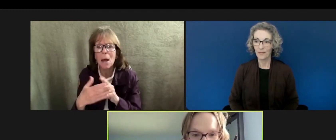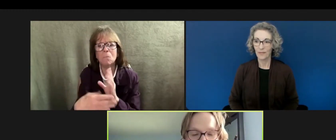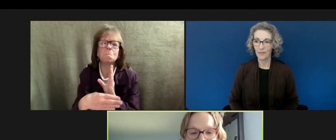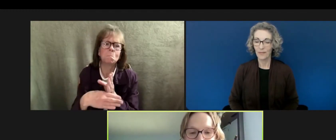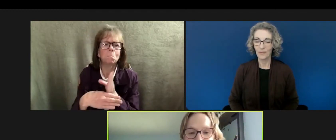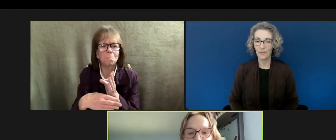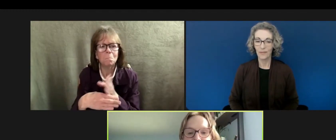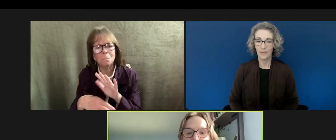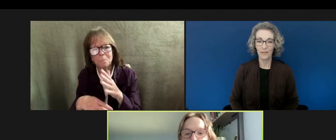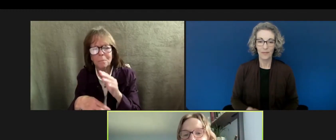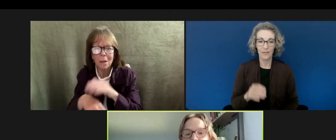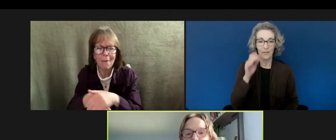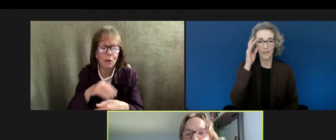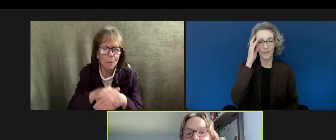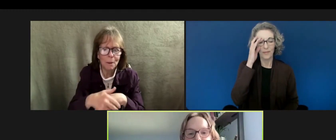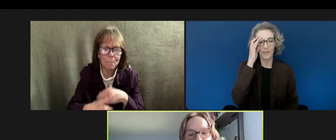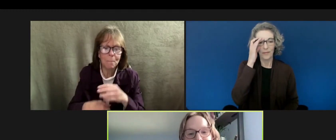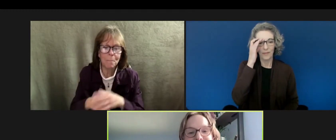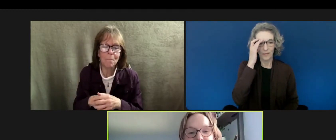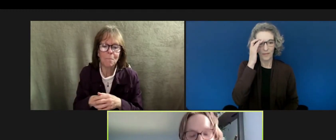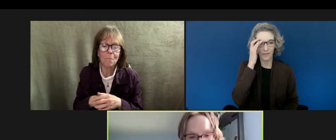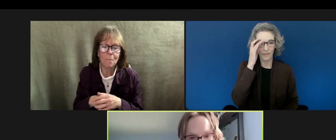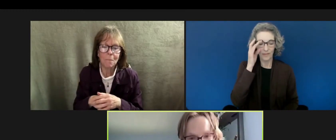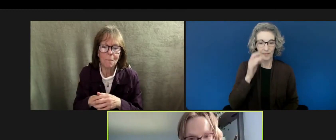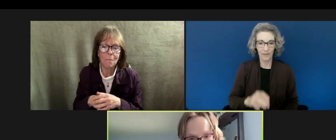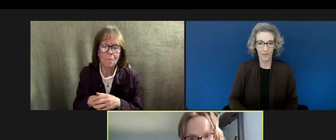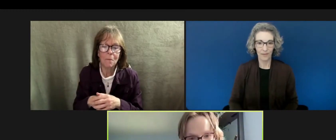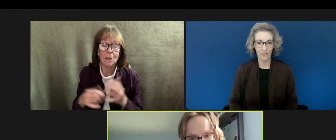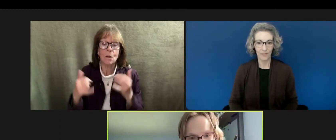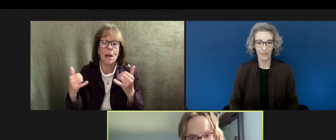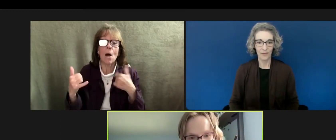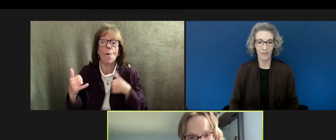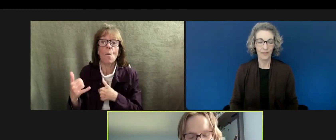me to say that I want you to focus on self-care in this session.